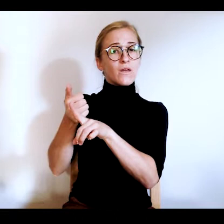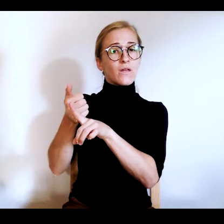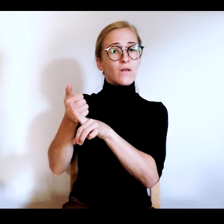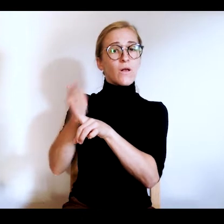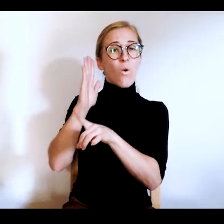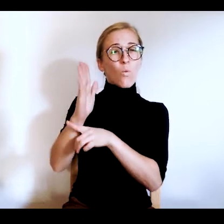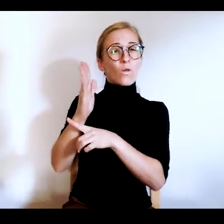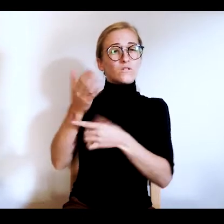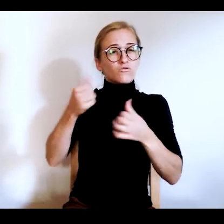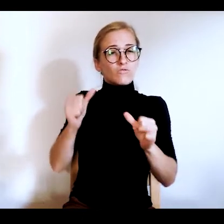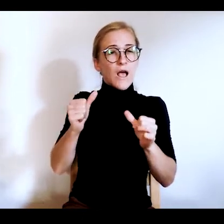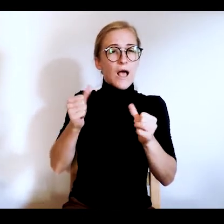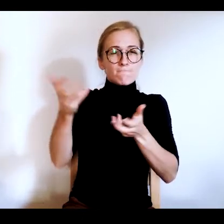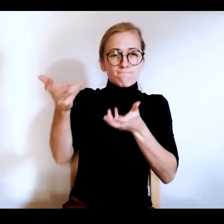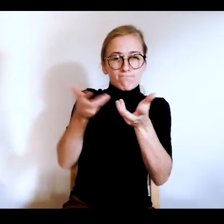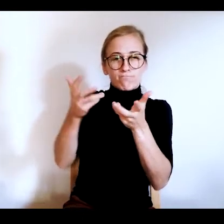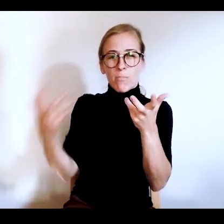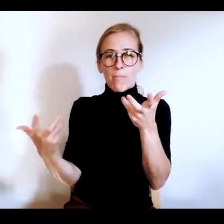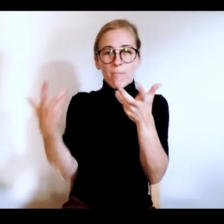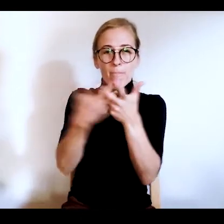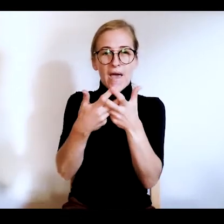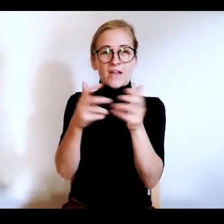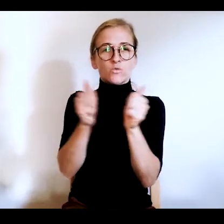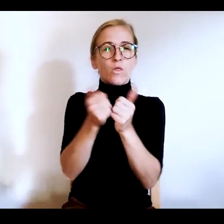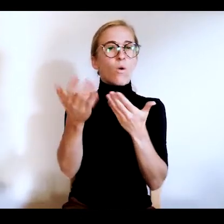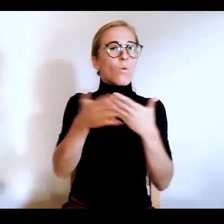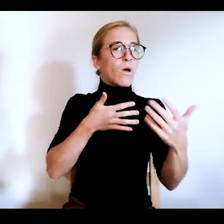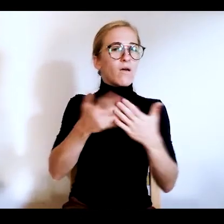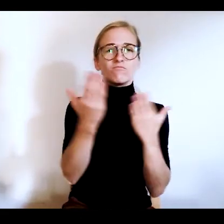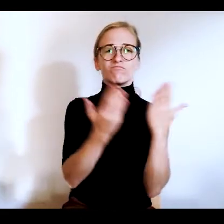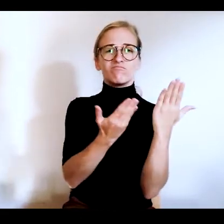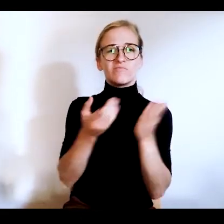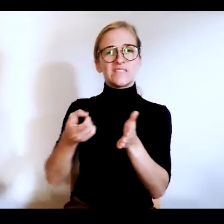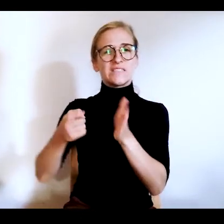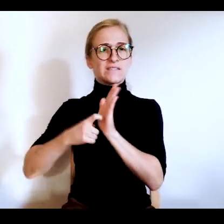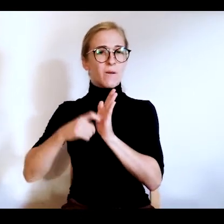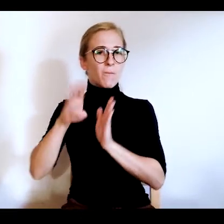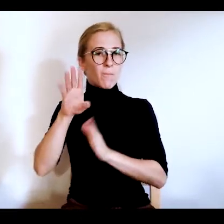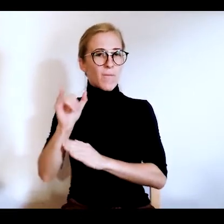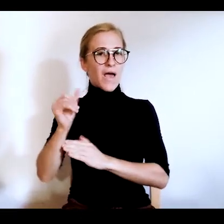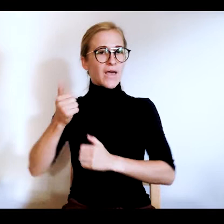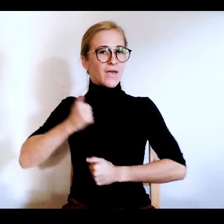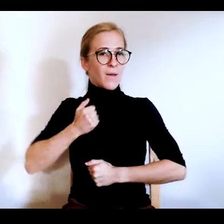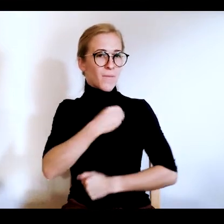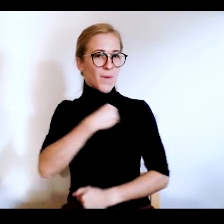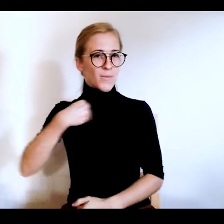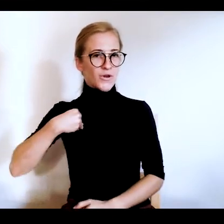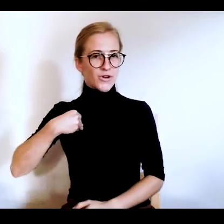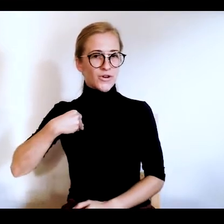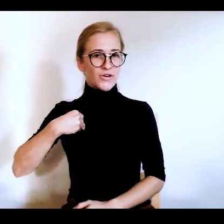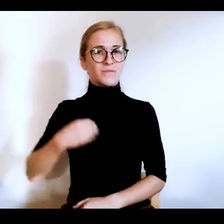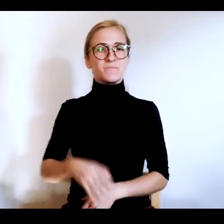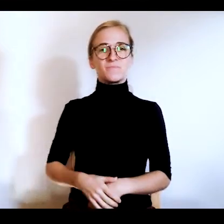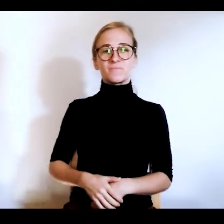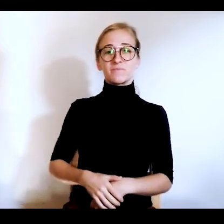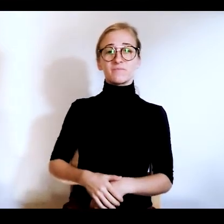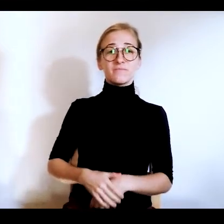any service or benefit they need. And aside from hospital benefits,